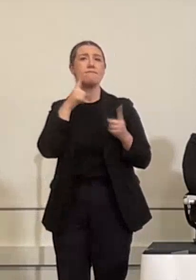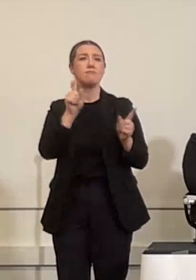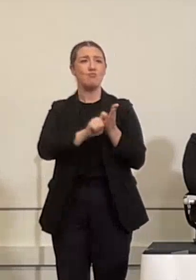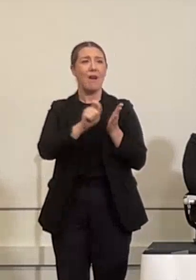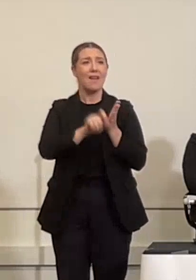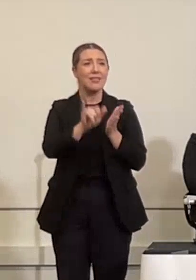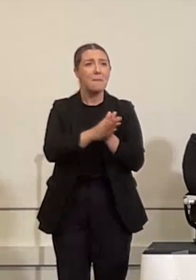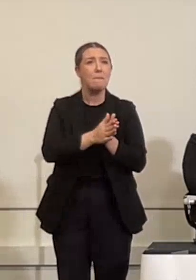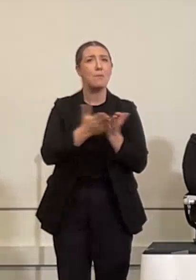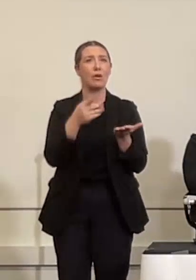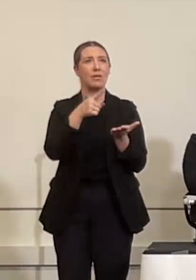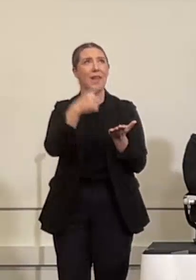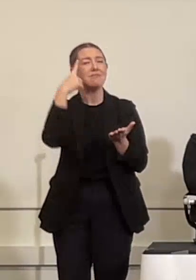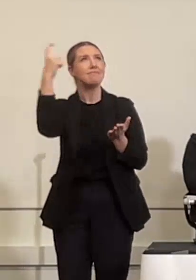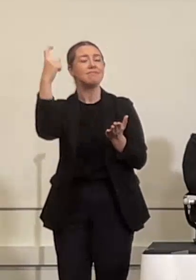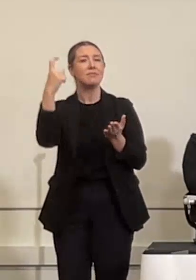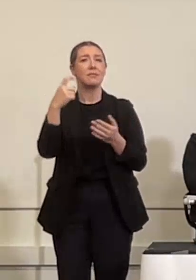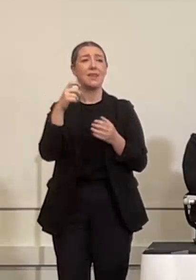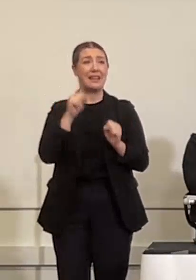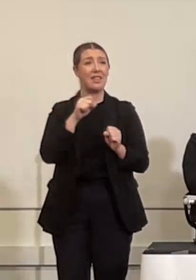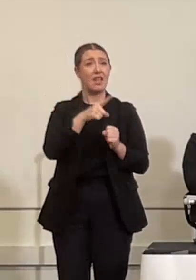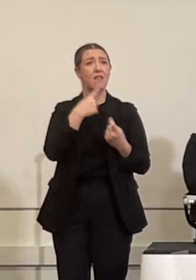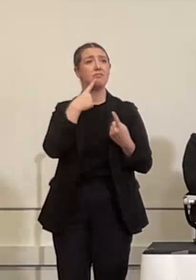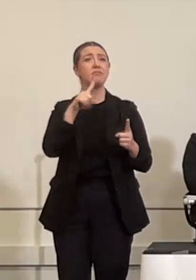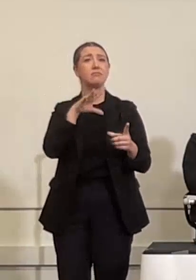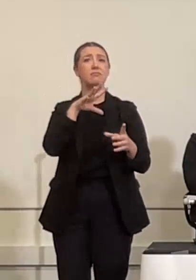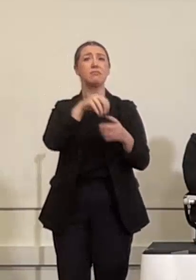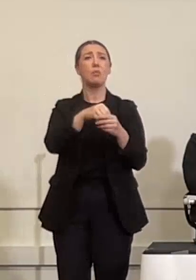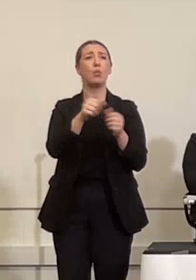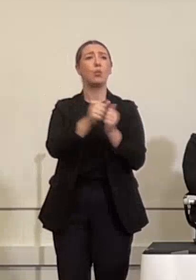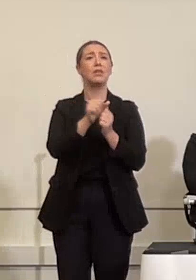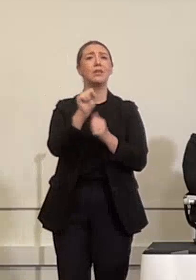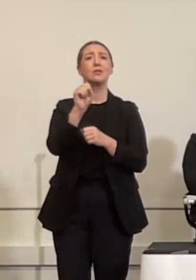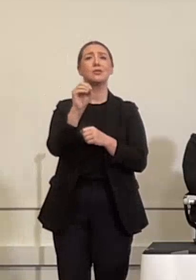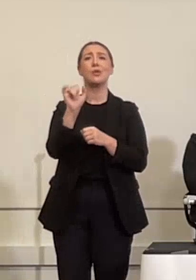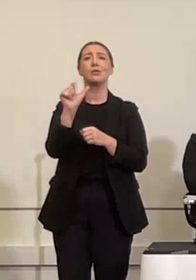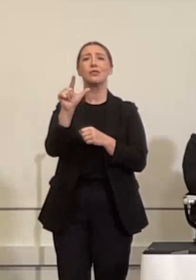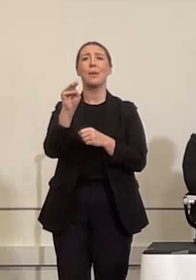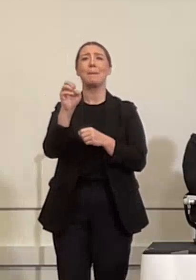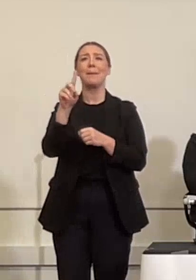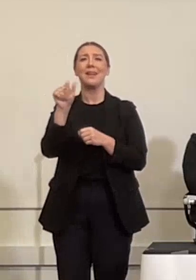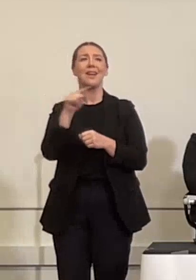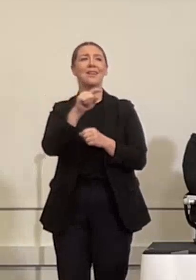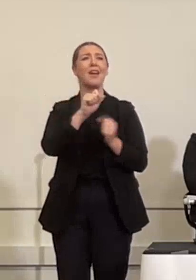Can they participate in social media to connect with smart people around the world?